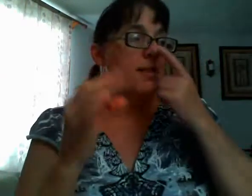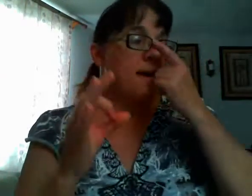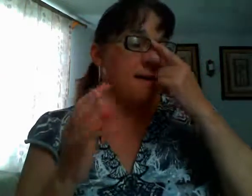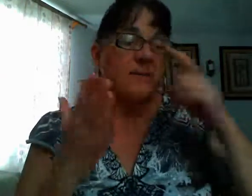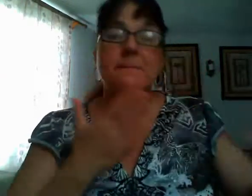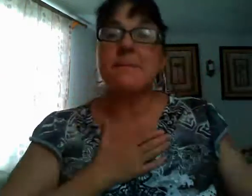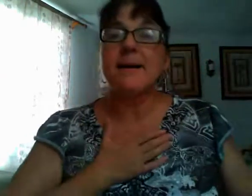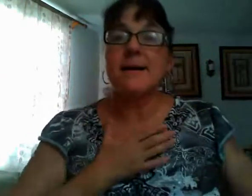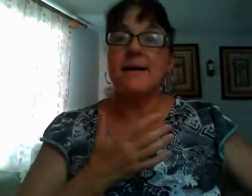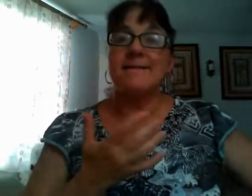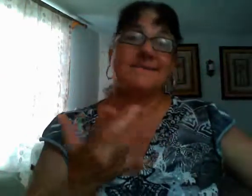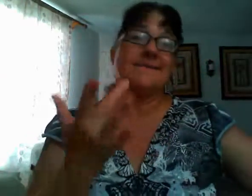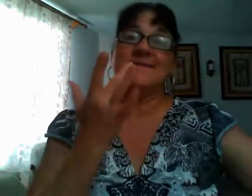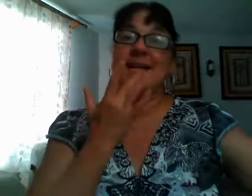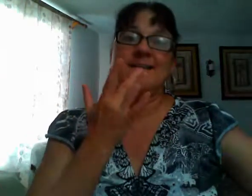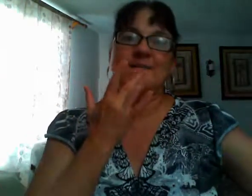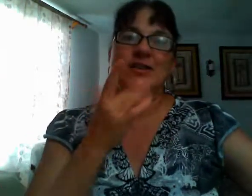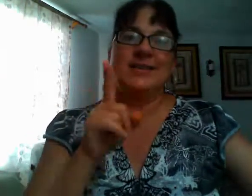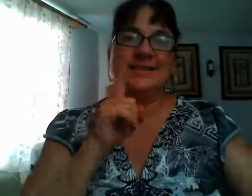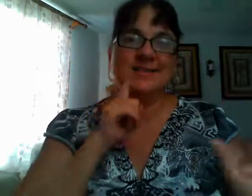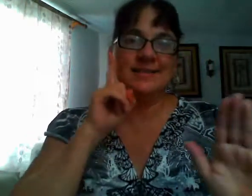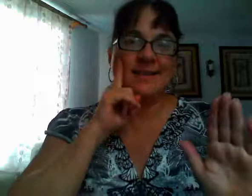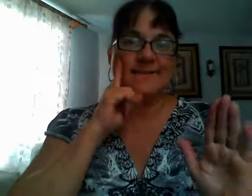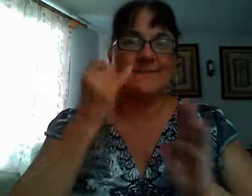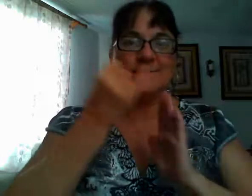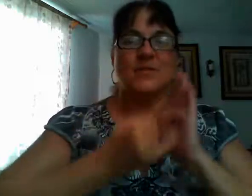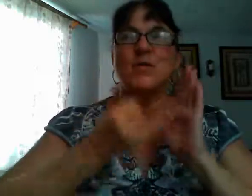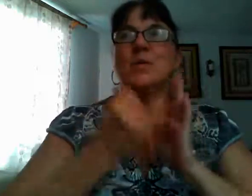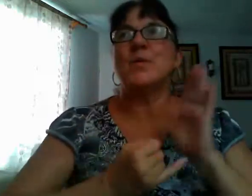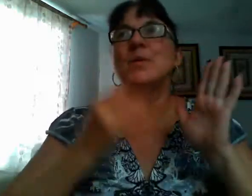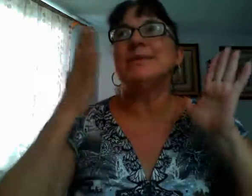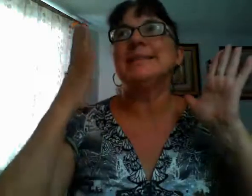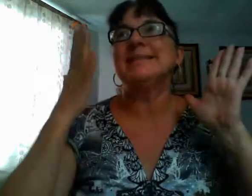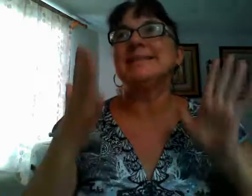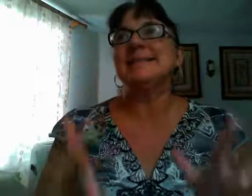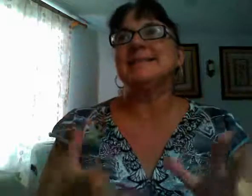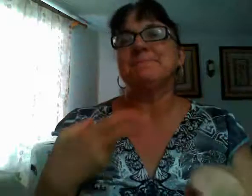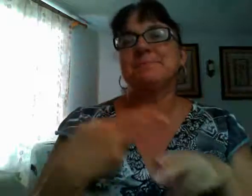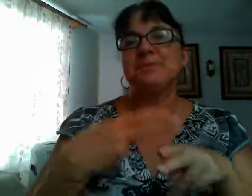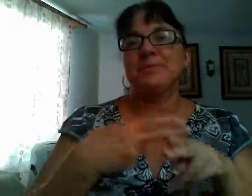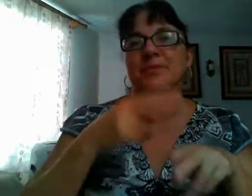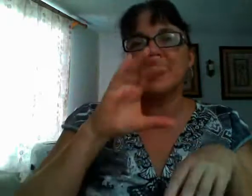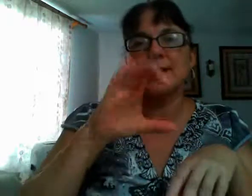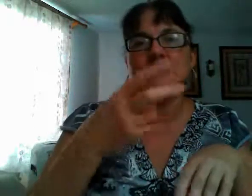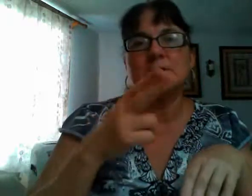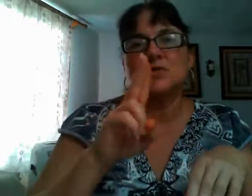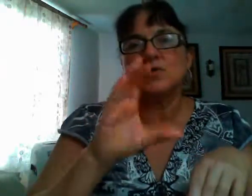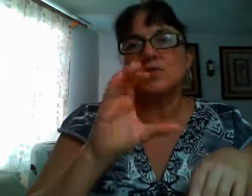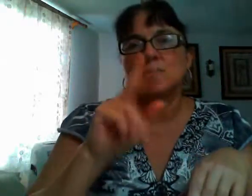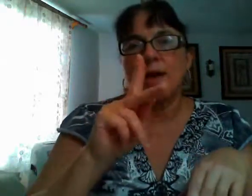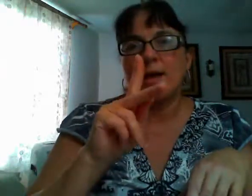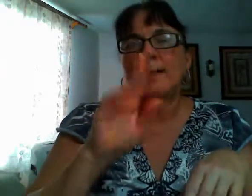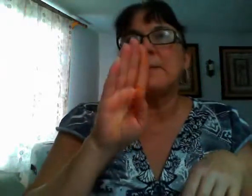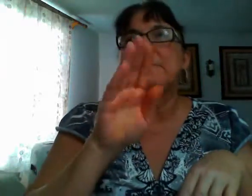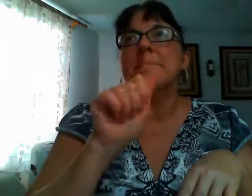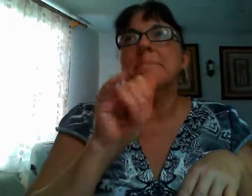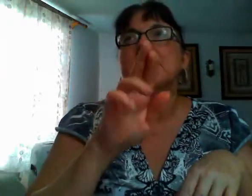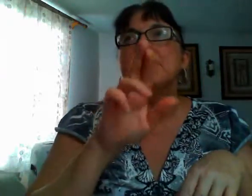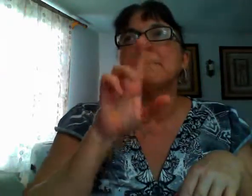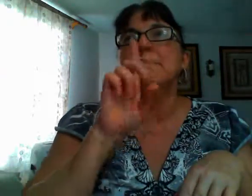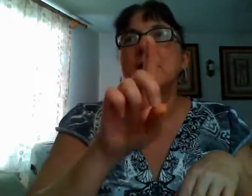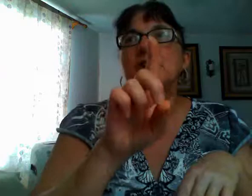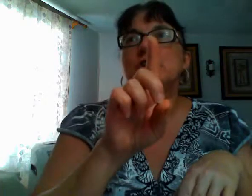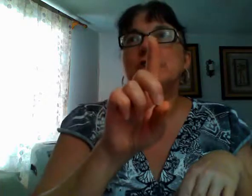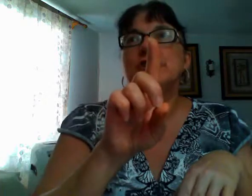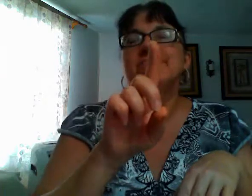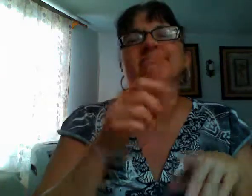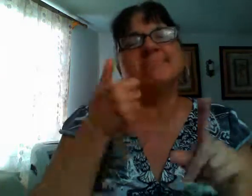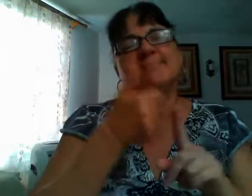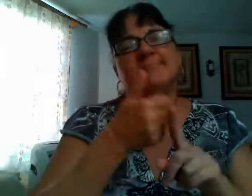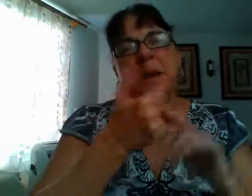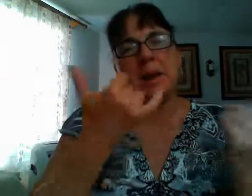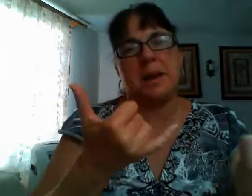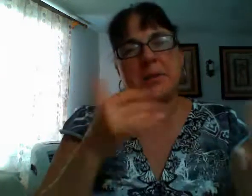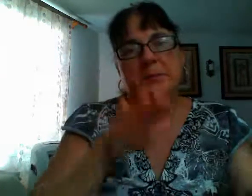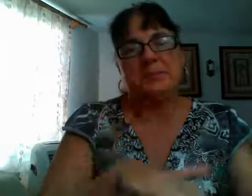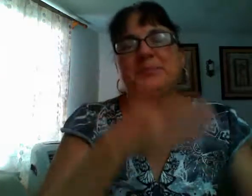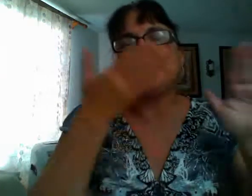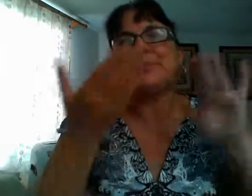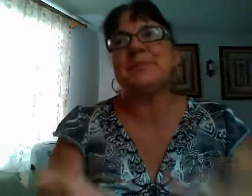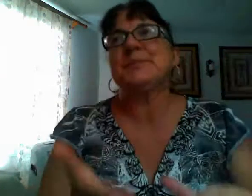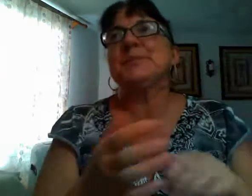One of my favorite Deaf artists is Chuck Baird, who is now deceased.